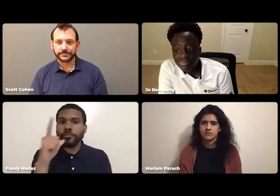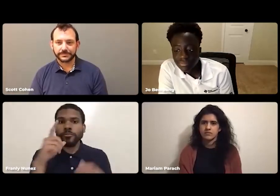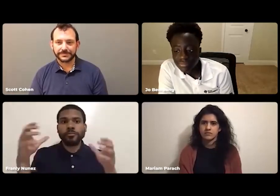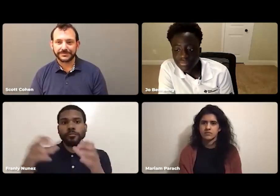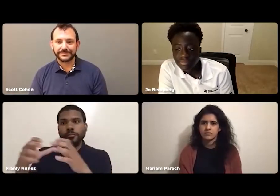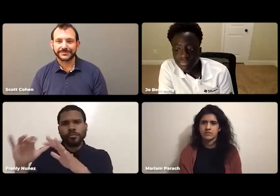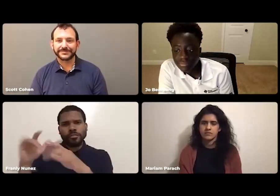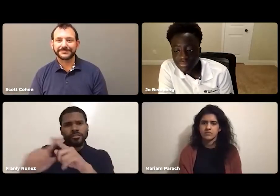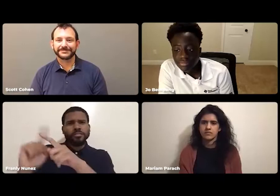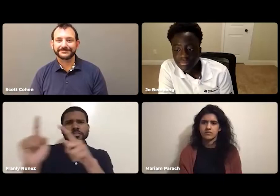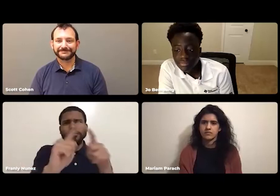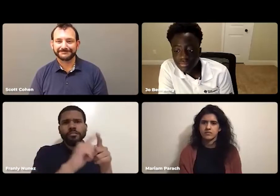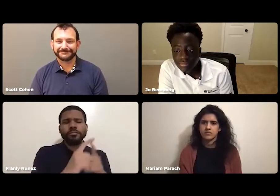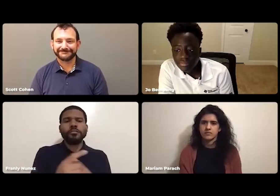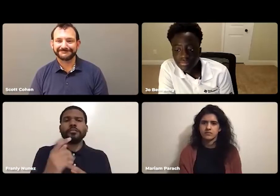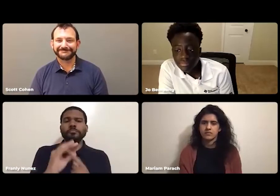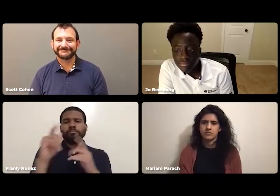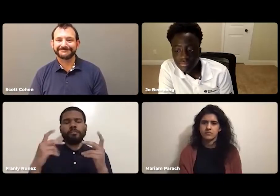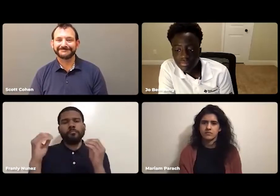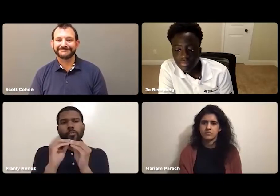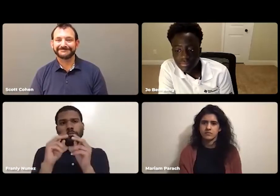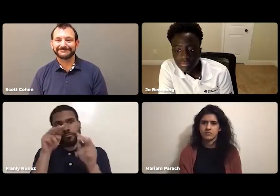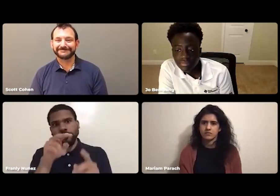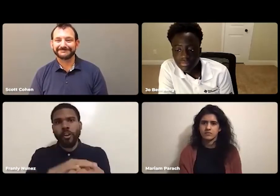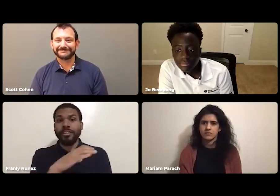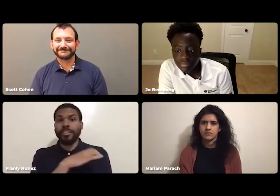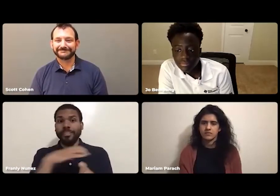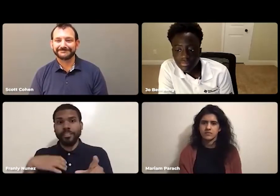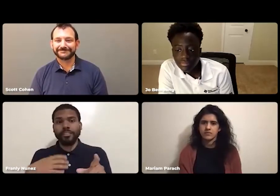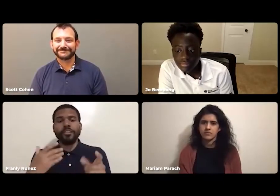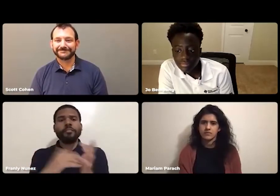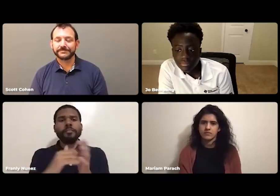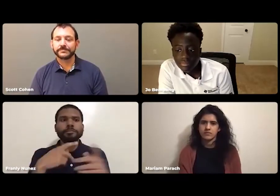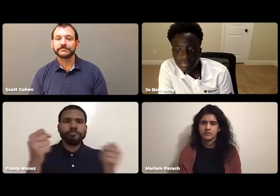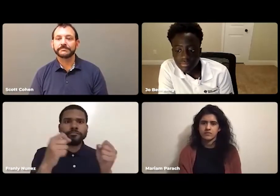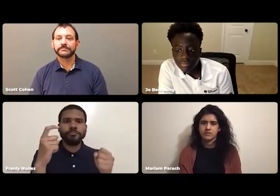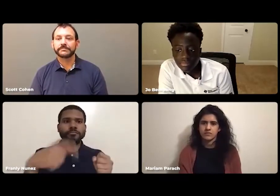There were black and brown lunch groups.